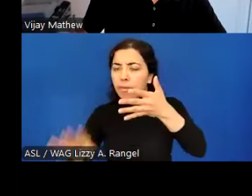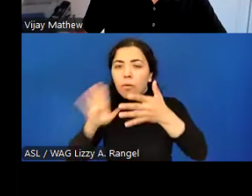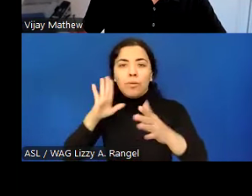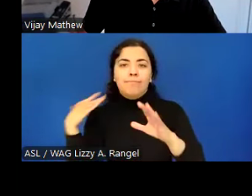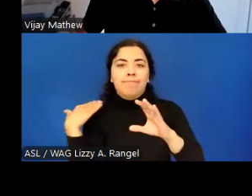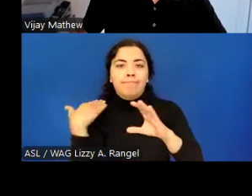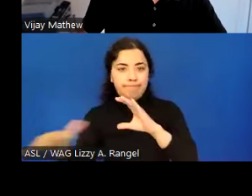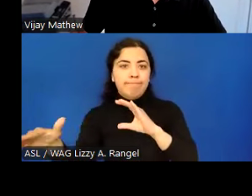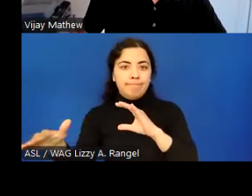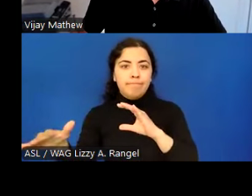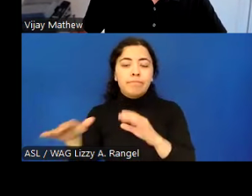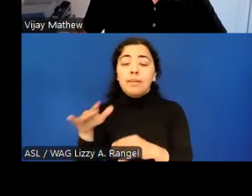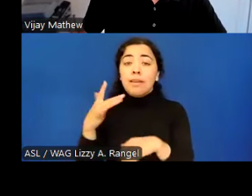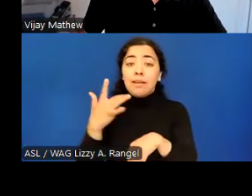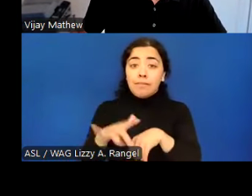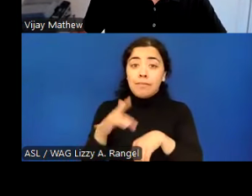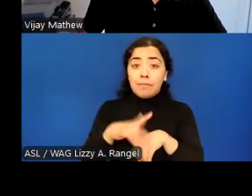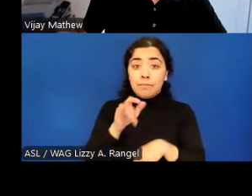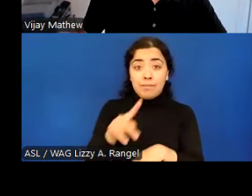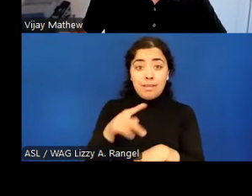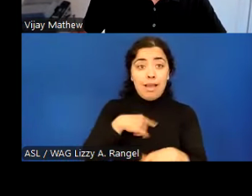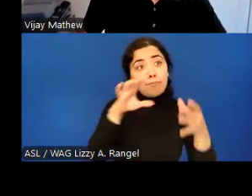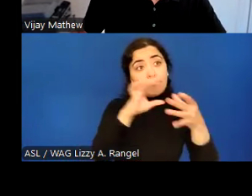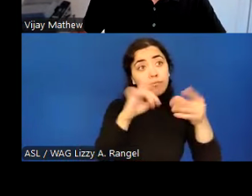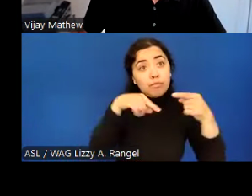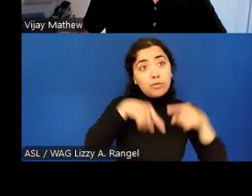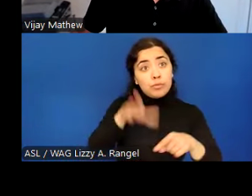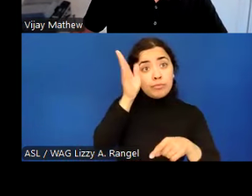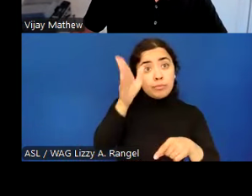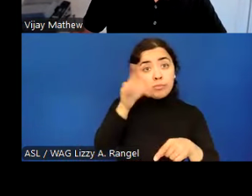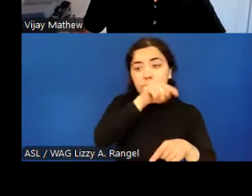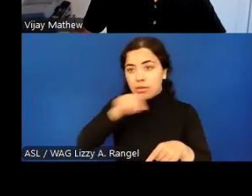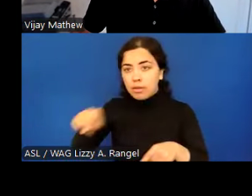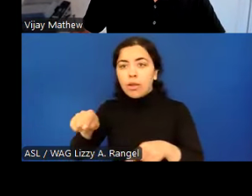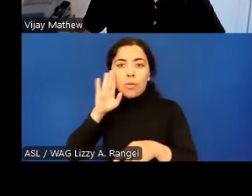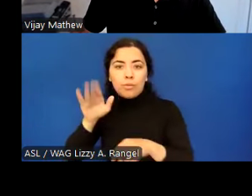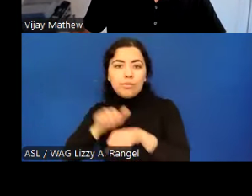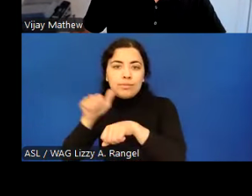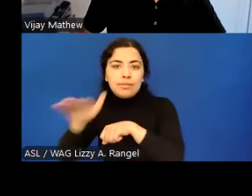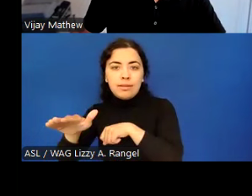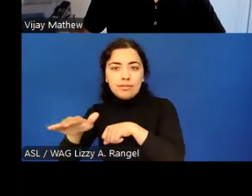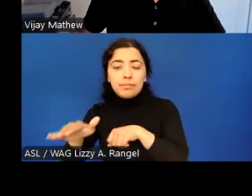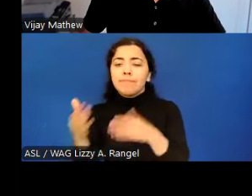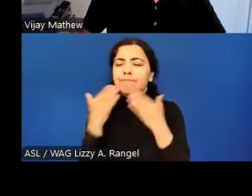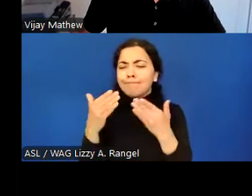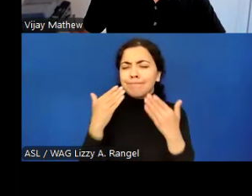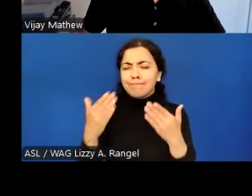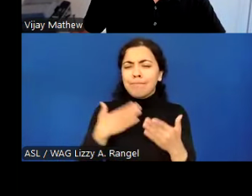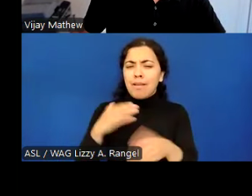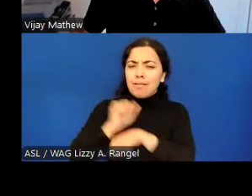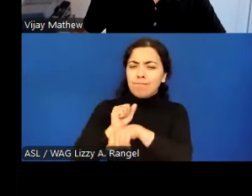links that I mention in the presentation. And I would like to thank my colleague Erin robins at